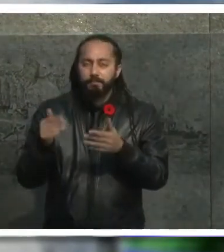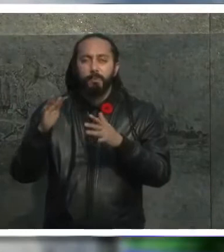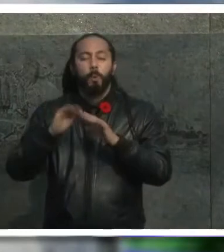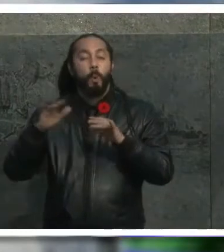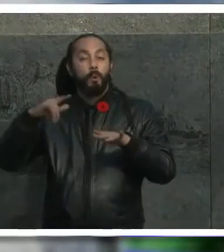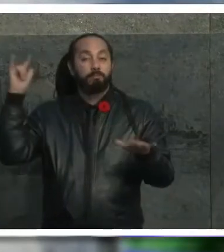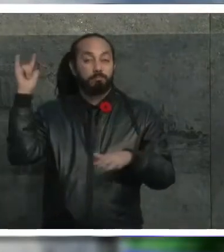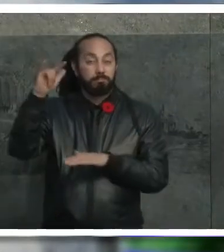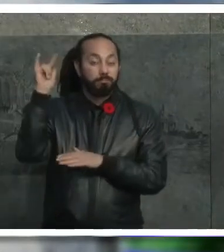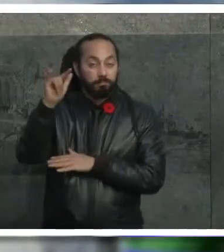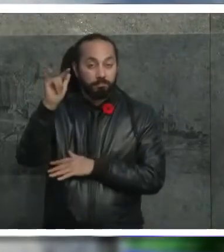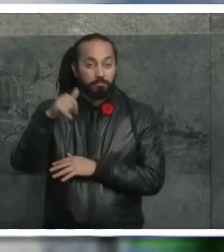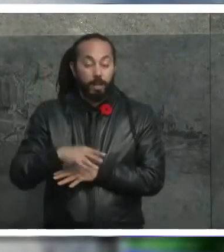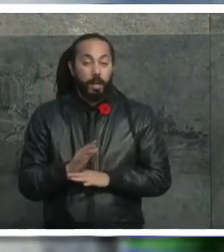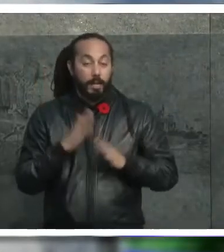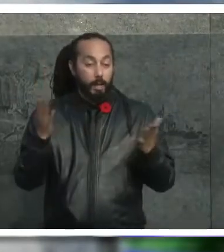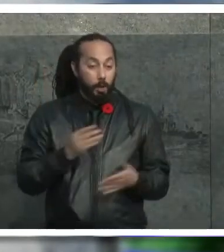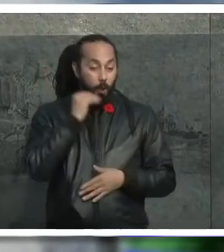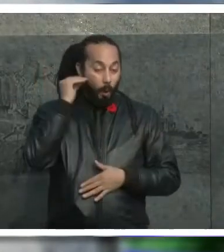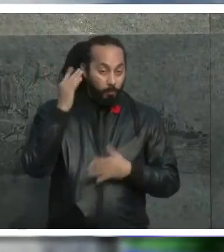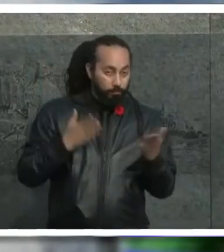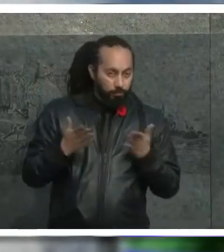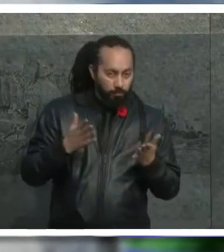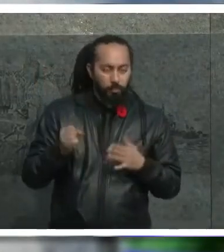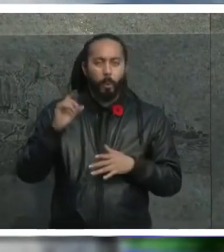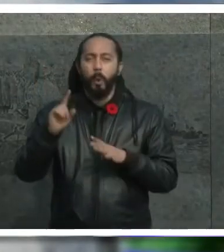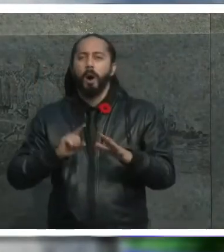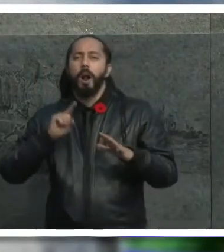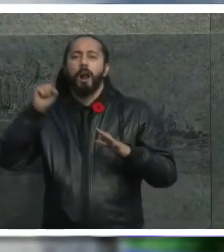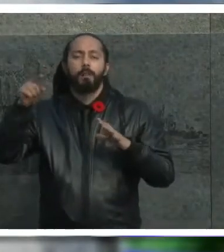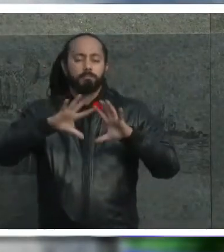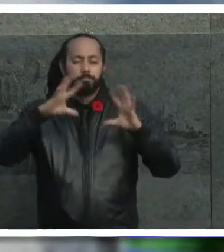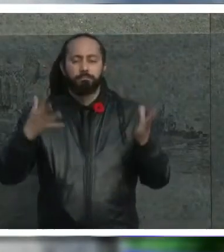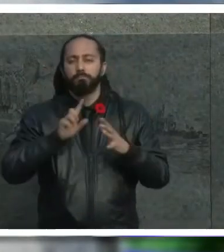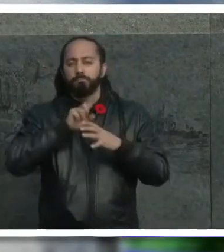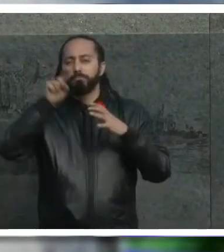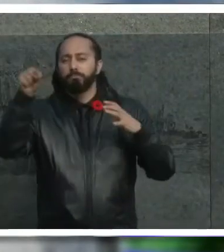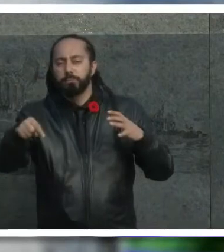and see -- on the sea, on land, in the air, at home or abroad.